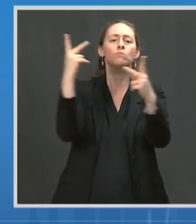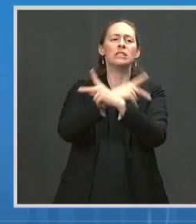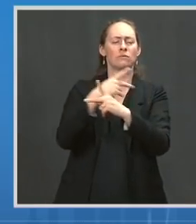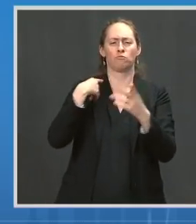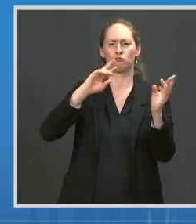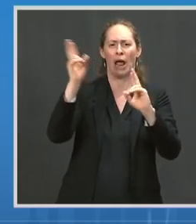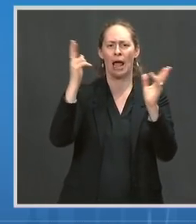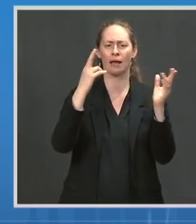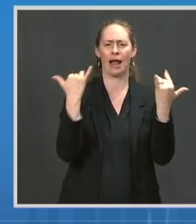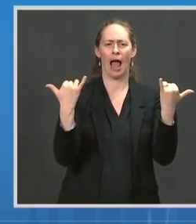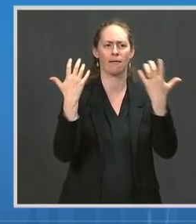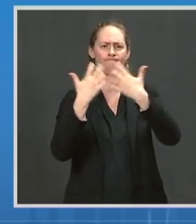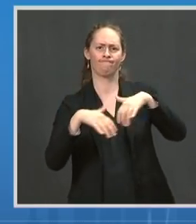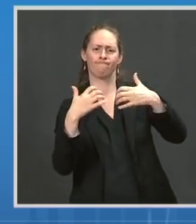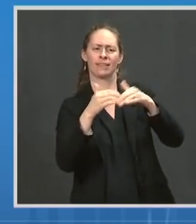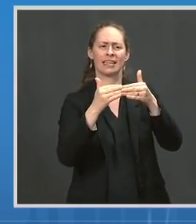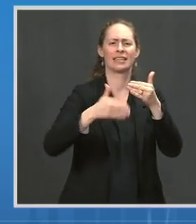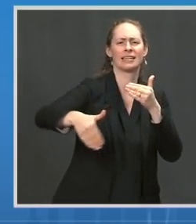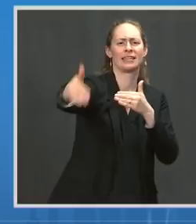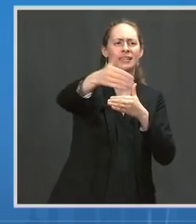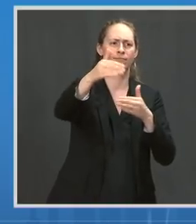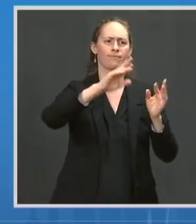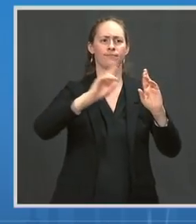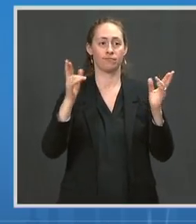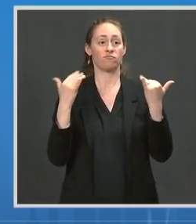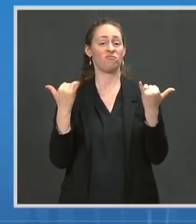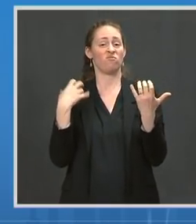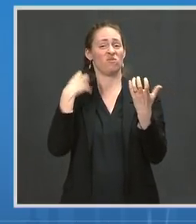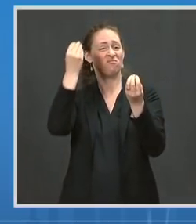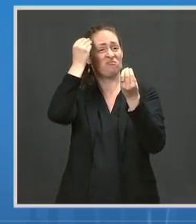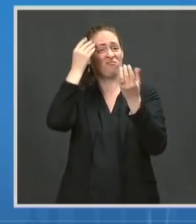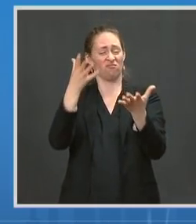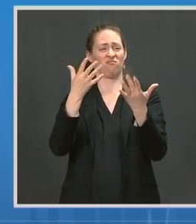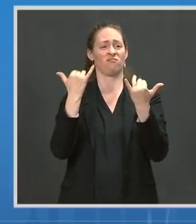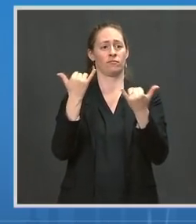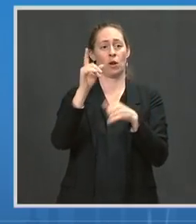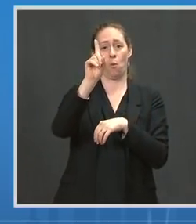Today, we are announcing a $1.7 billion investment